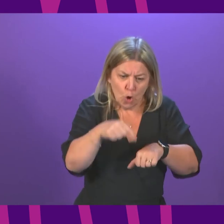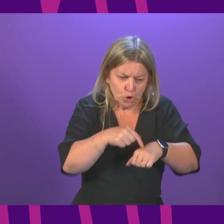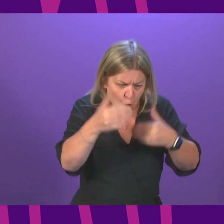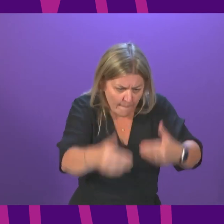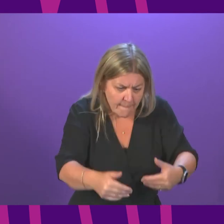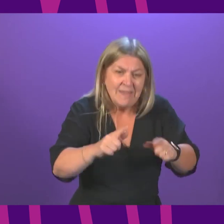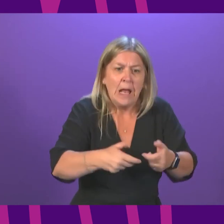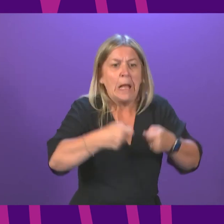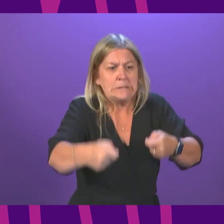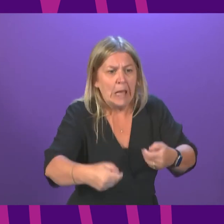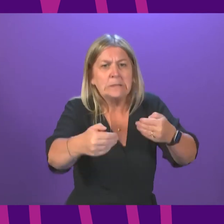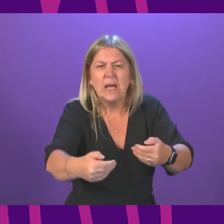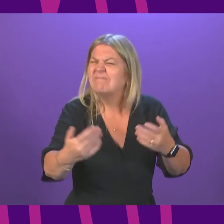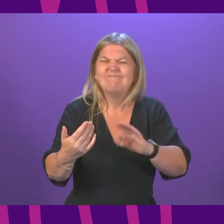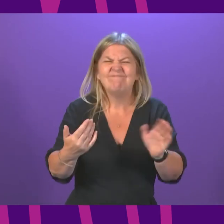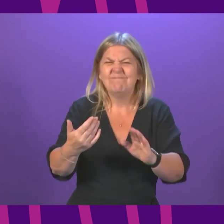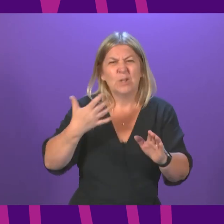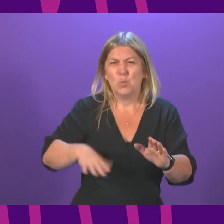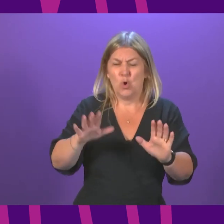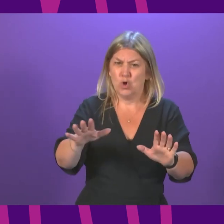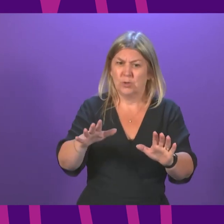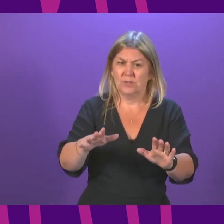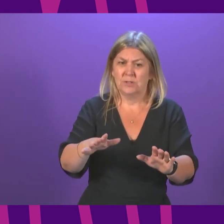rather unexpected breakthrough on social care reporting was also a worthwhile exercise.